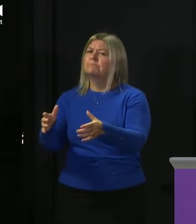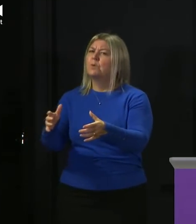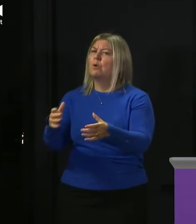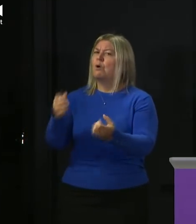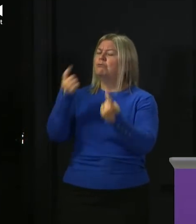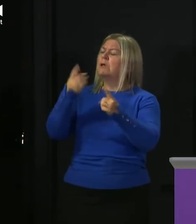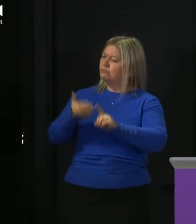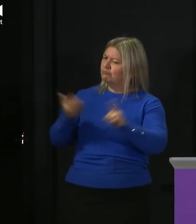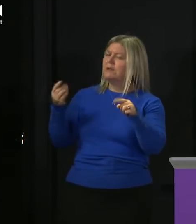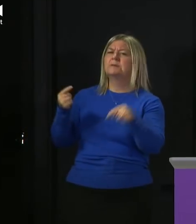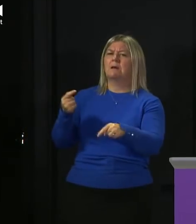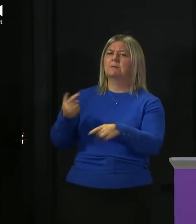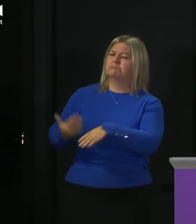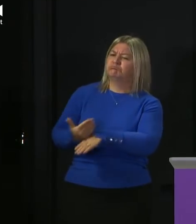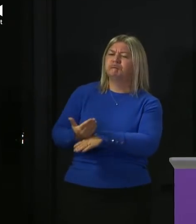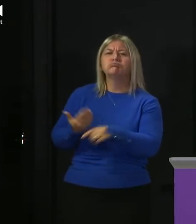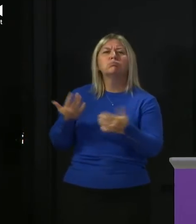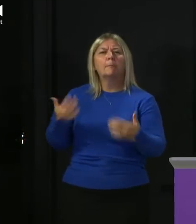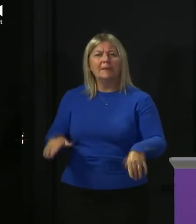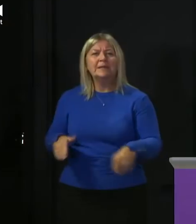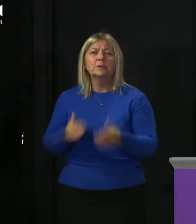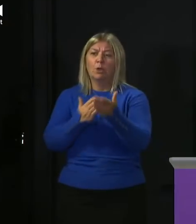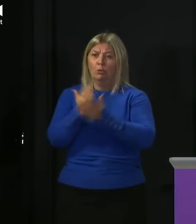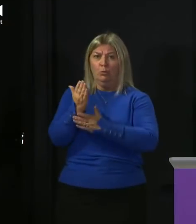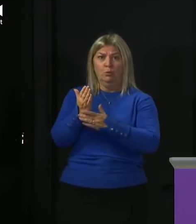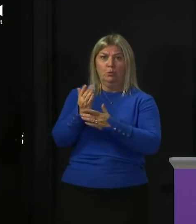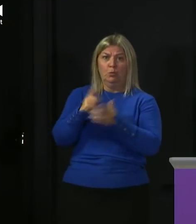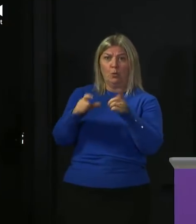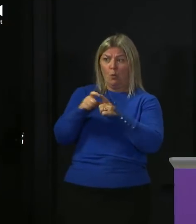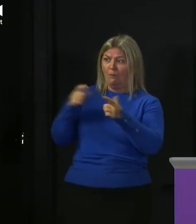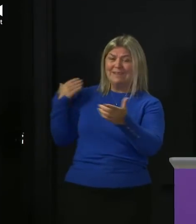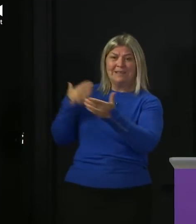and during the pandemic, many of them have been doing really important work in trying to spread